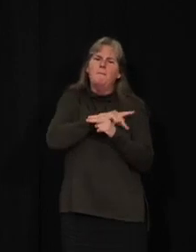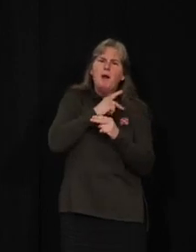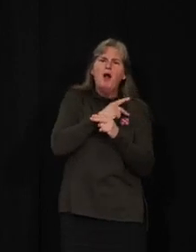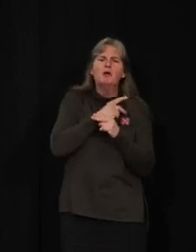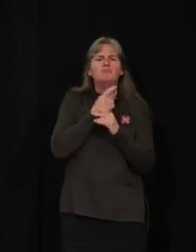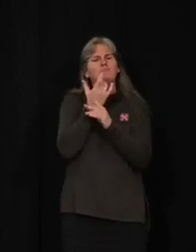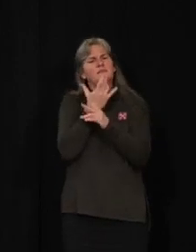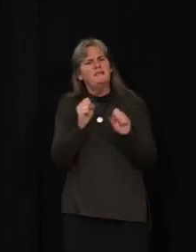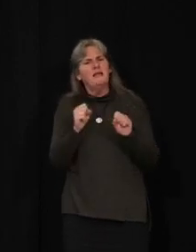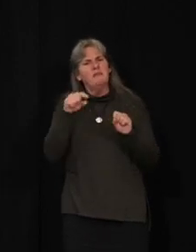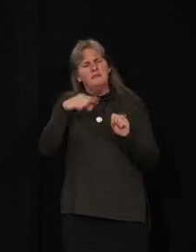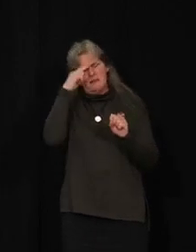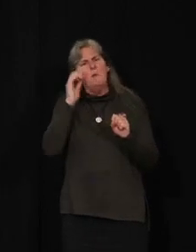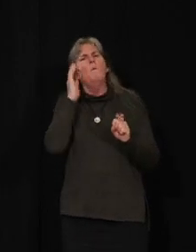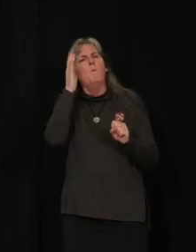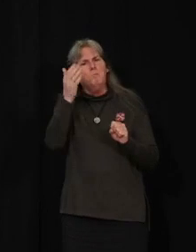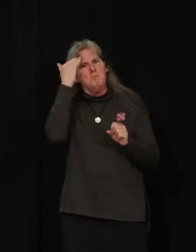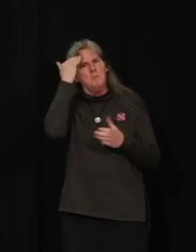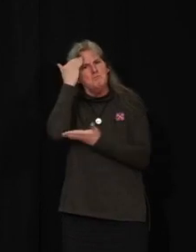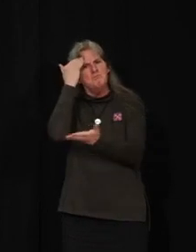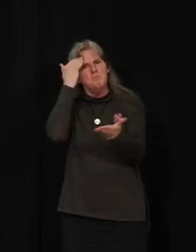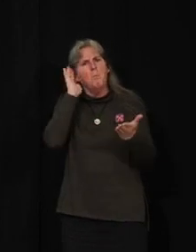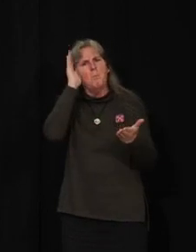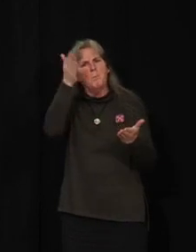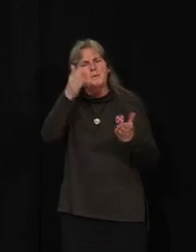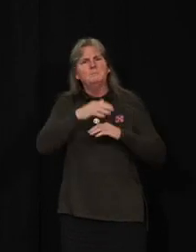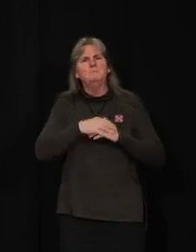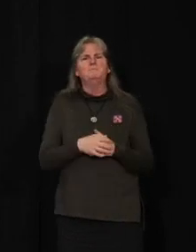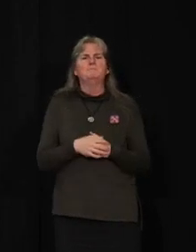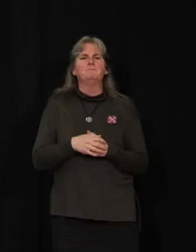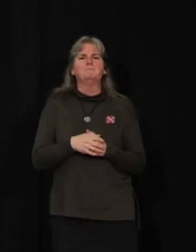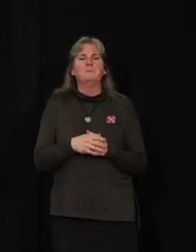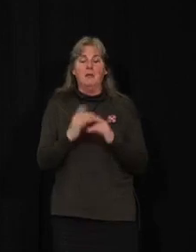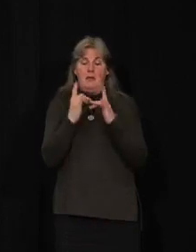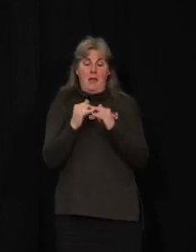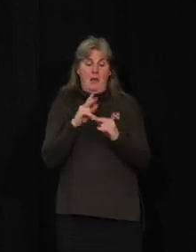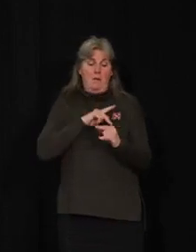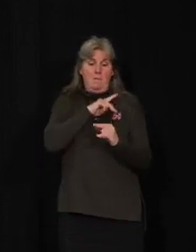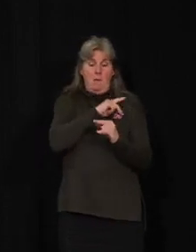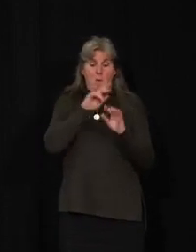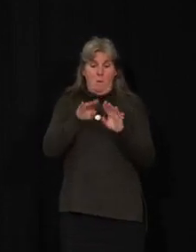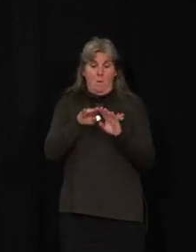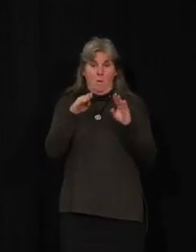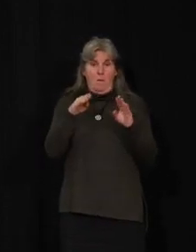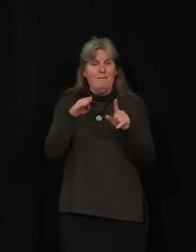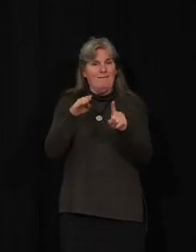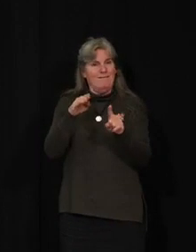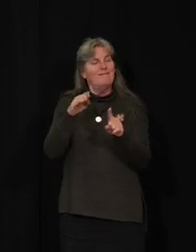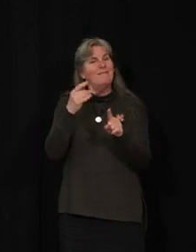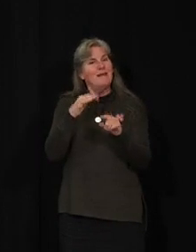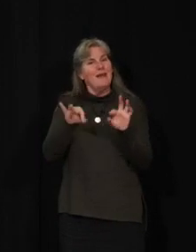With the opening of campgrounds, we also need to be mindful of hw Yukoners move around the